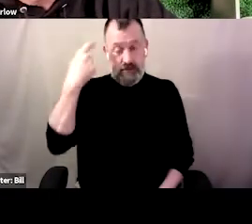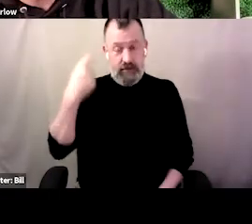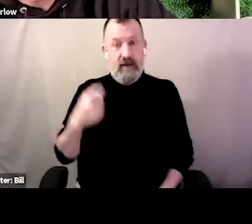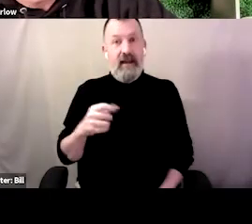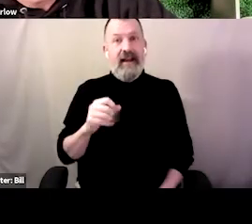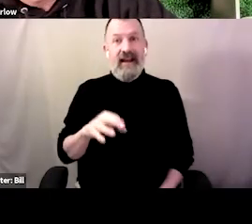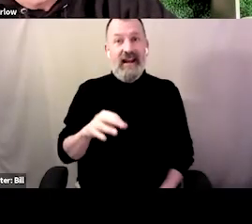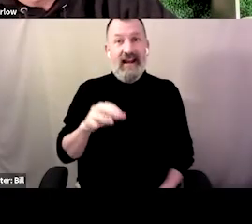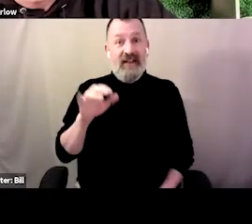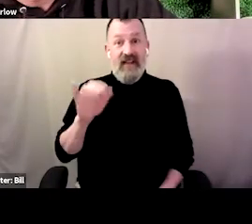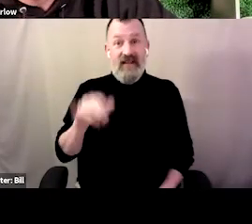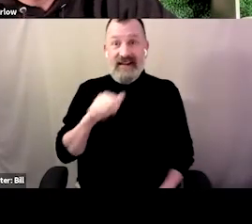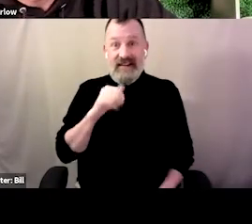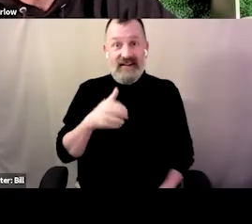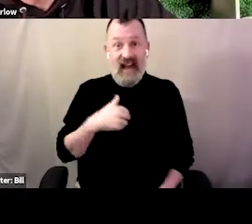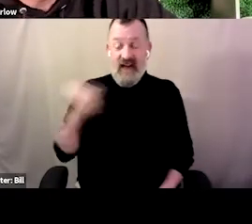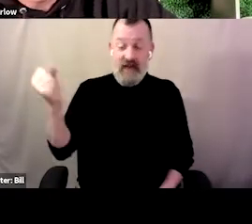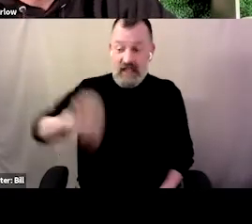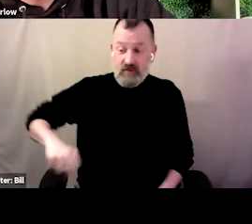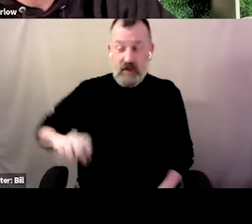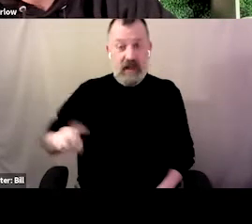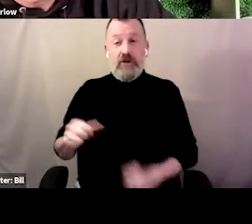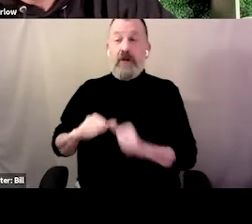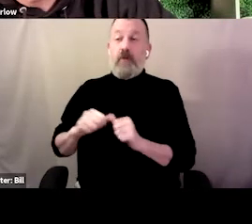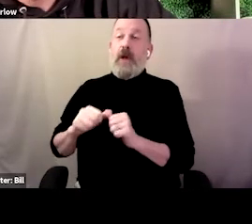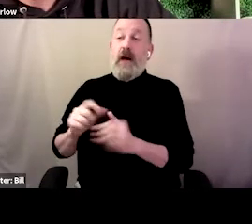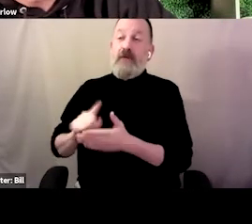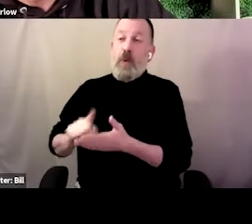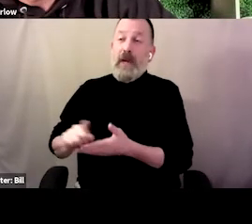kill switch and it gone on for weeks. I mean, companies everywhere would have been dropping